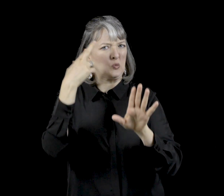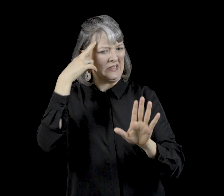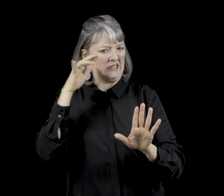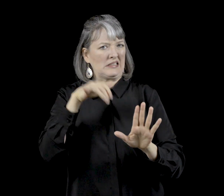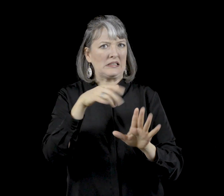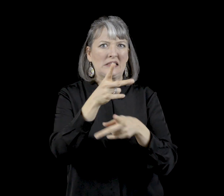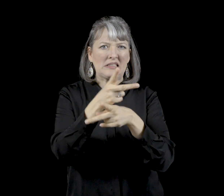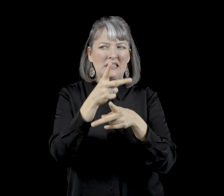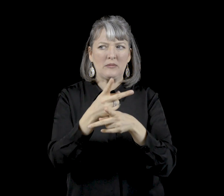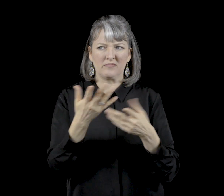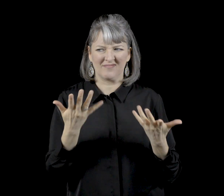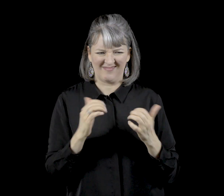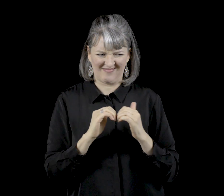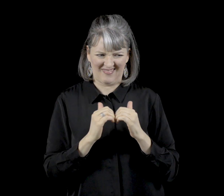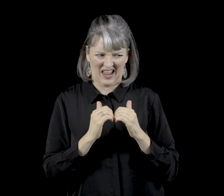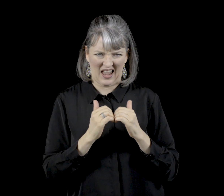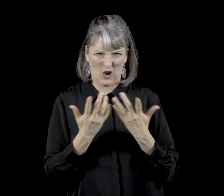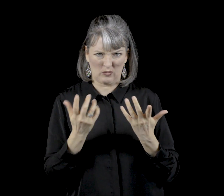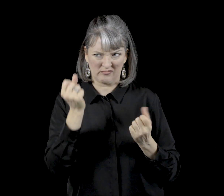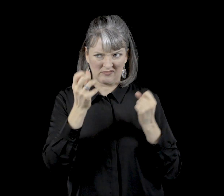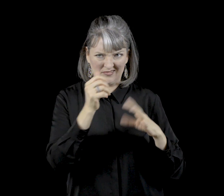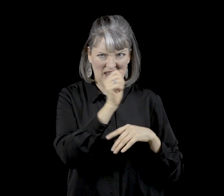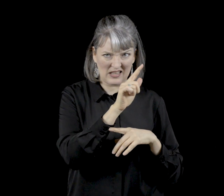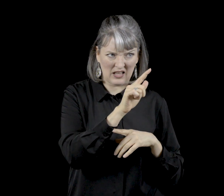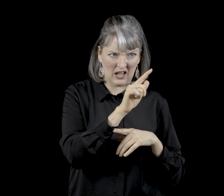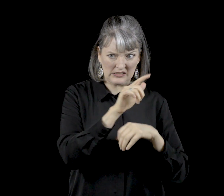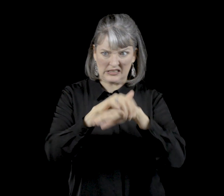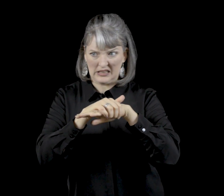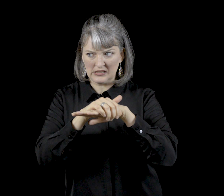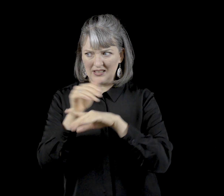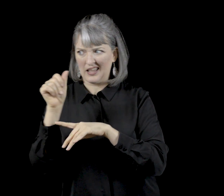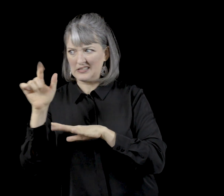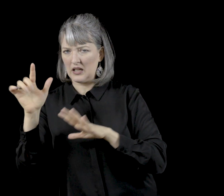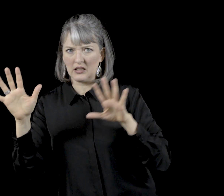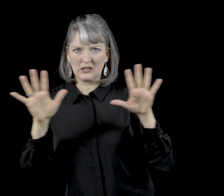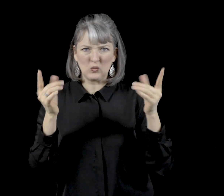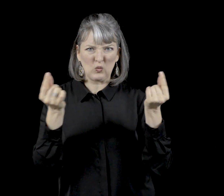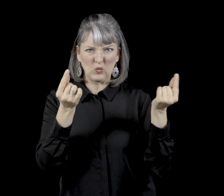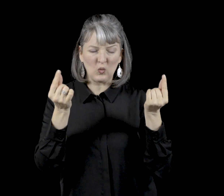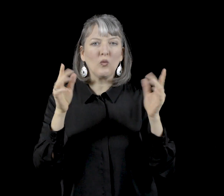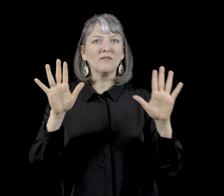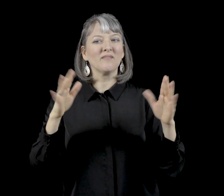Having a good reason or need to keep the English format. How do we go about this switching back and forth between ASL and English?